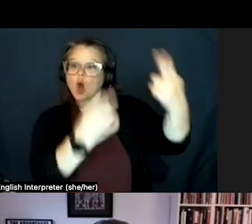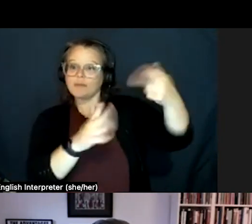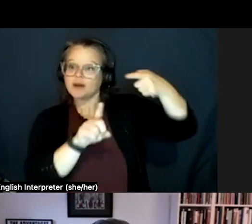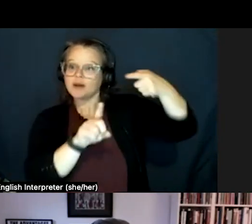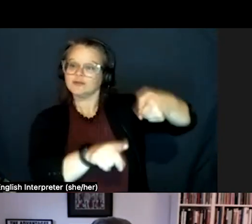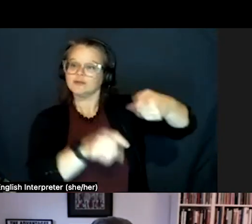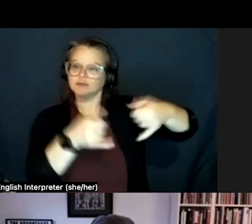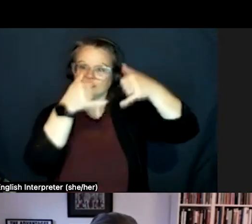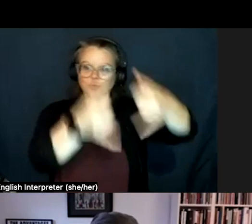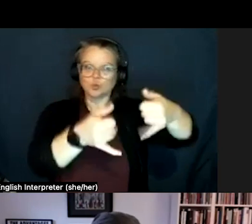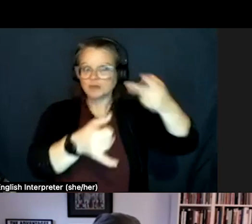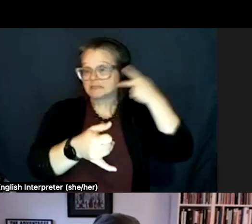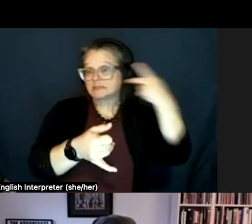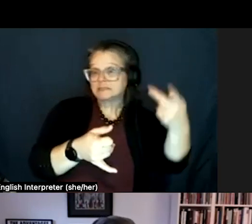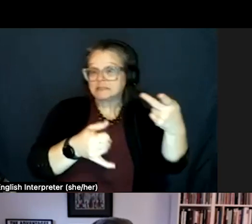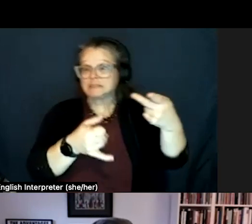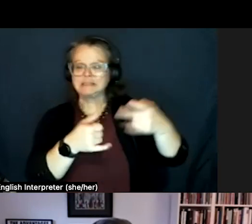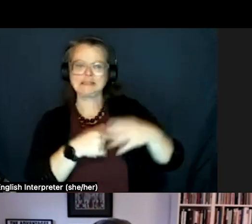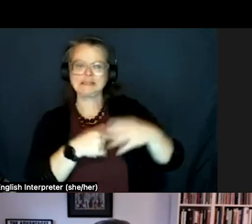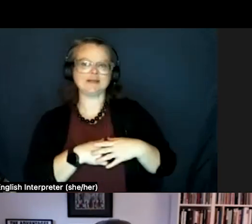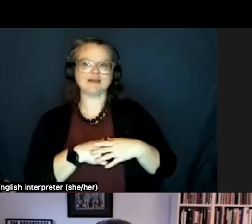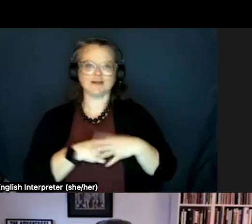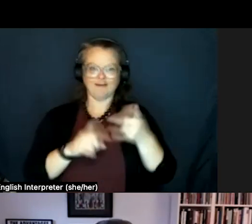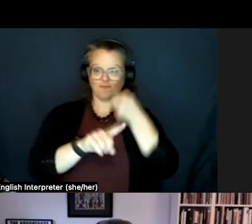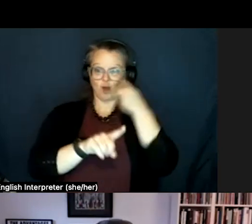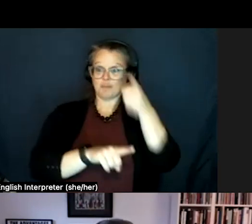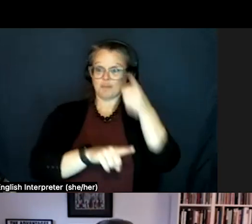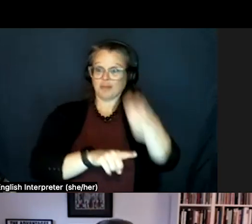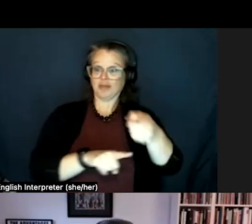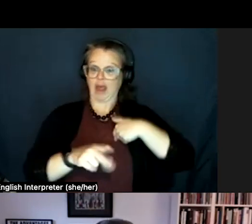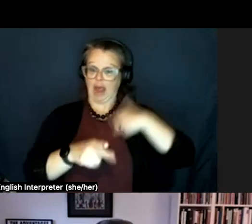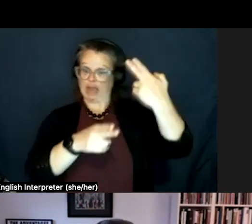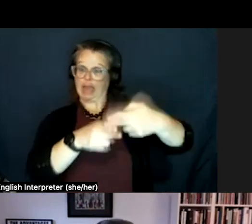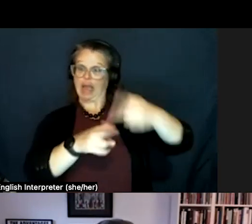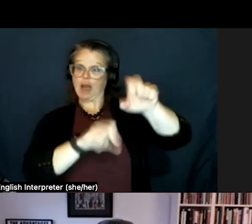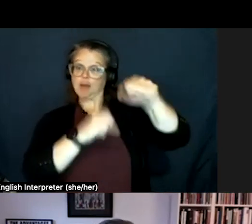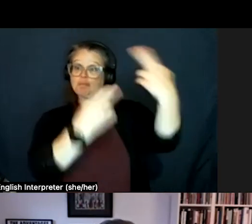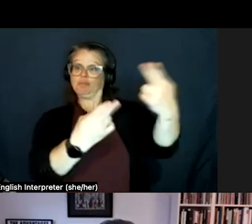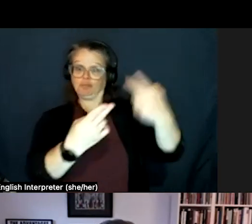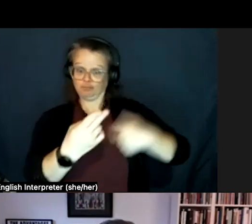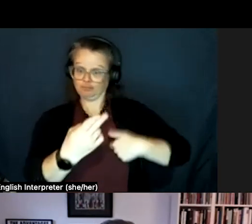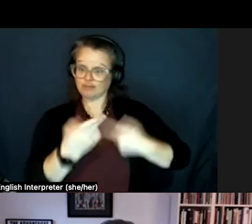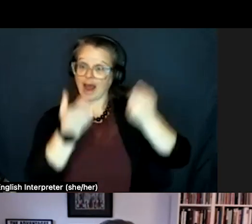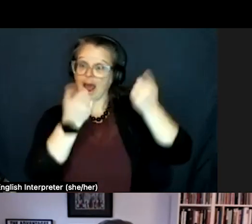build some really neat little charts, like in our season outline, or because the publishing seasons